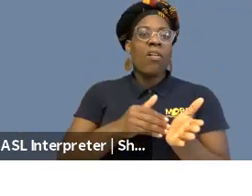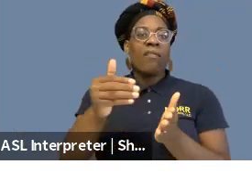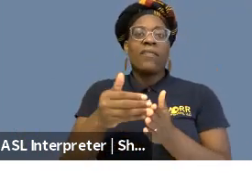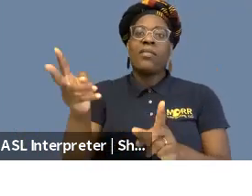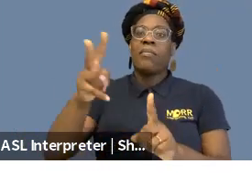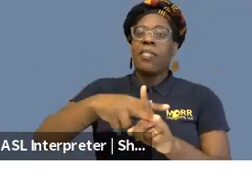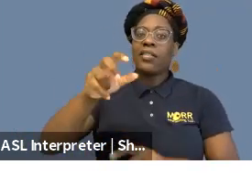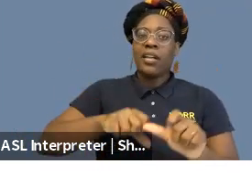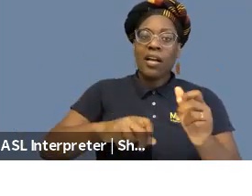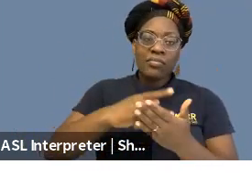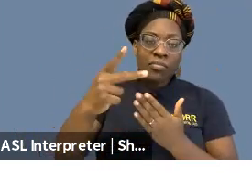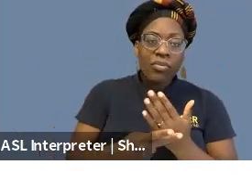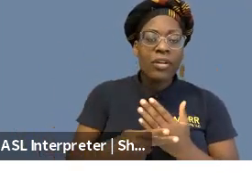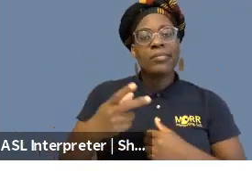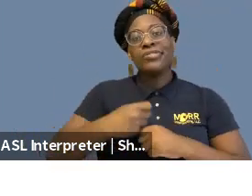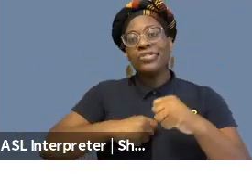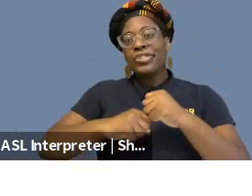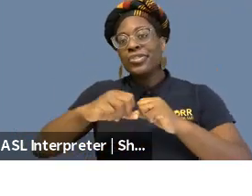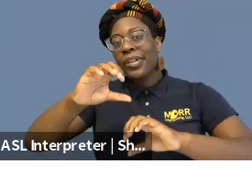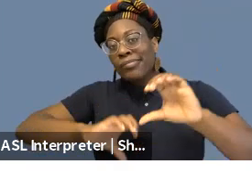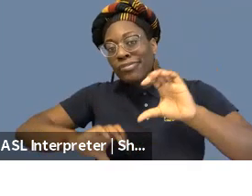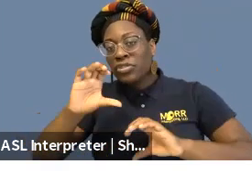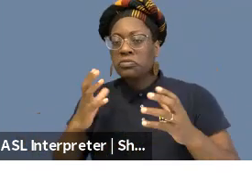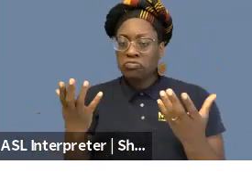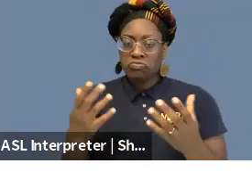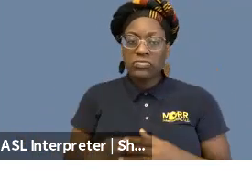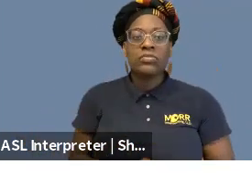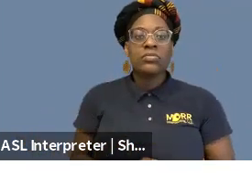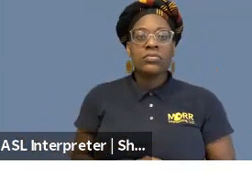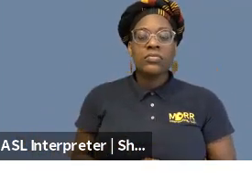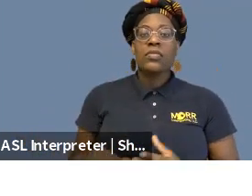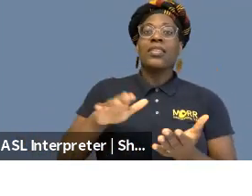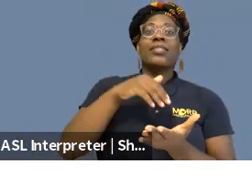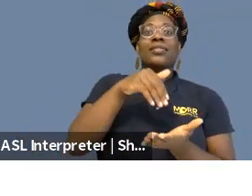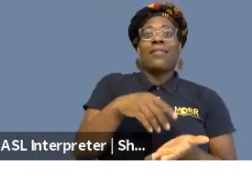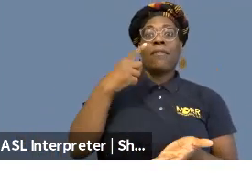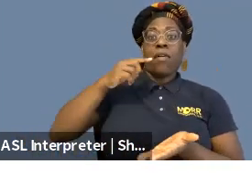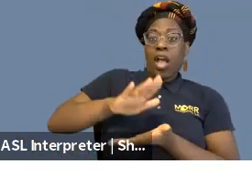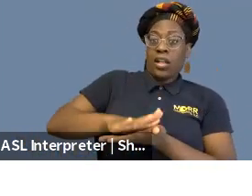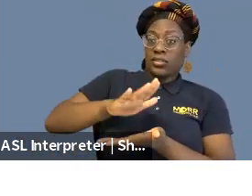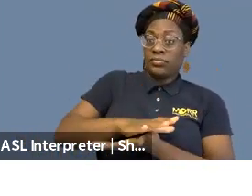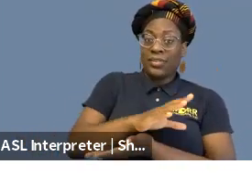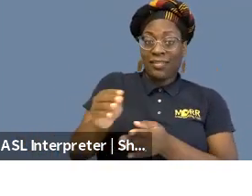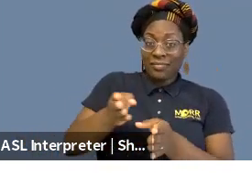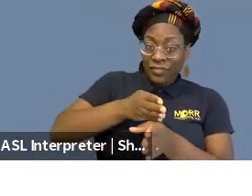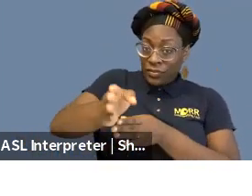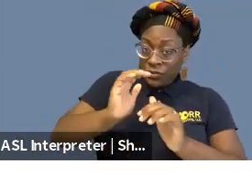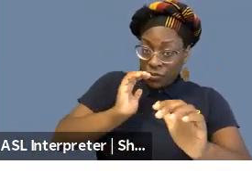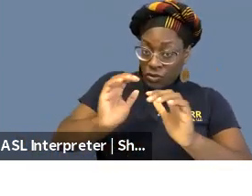for Academic and Professional Communication is a multimodal tutoring center based on a traditional